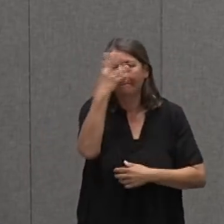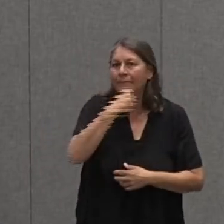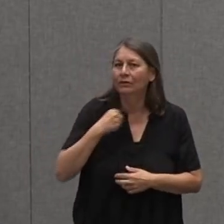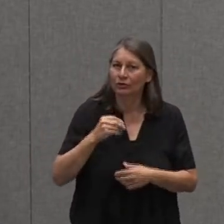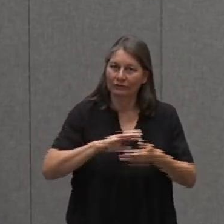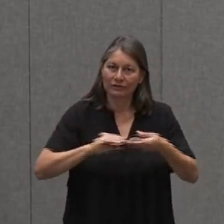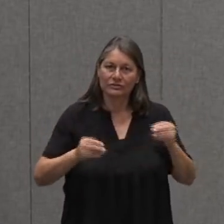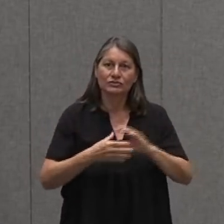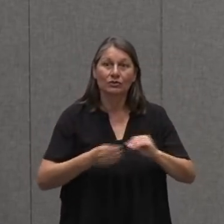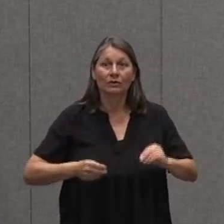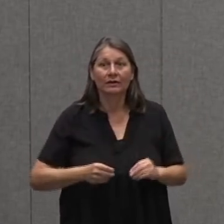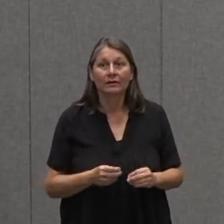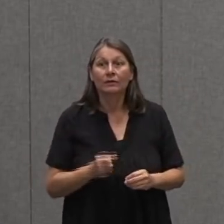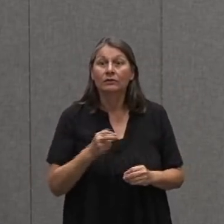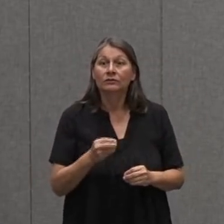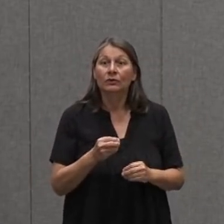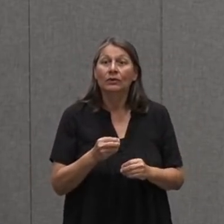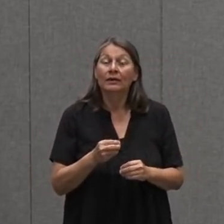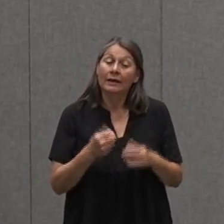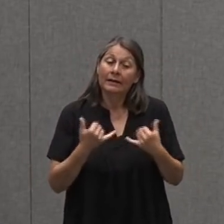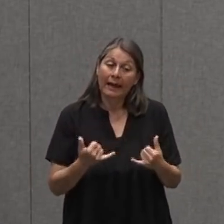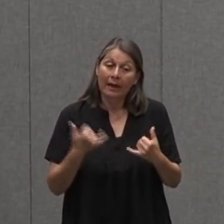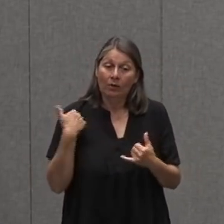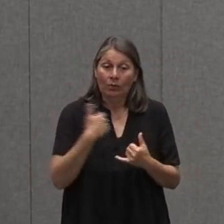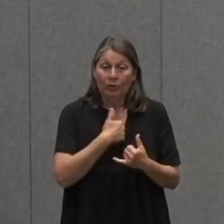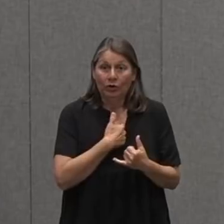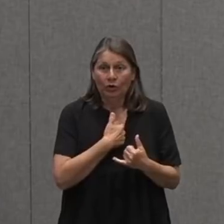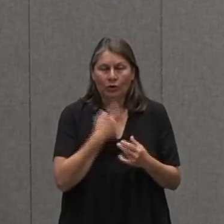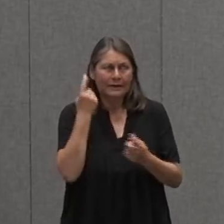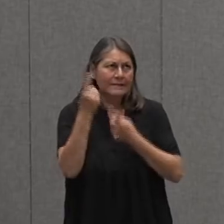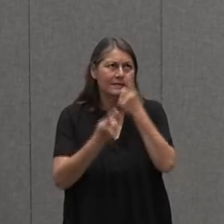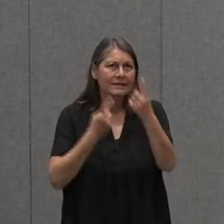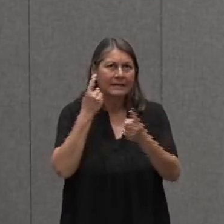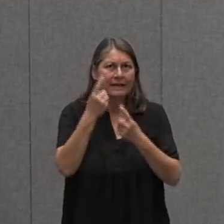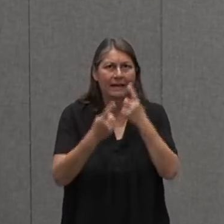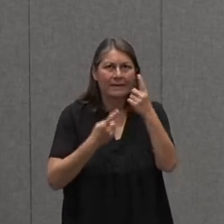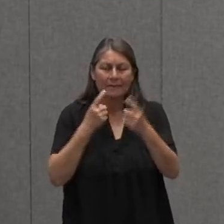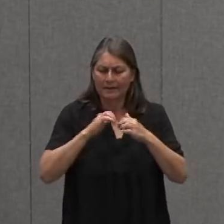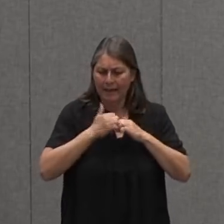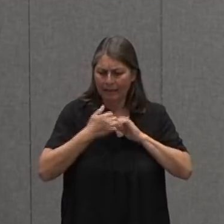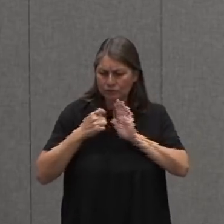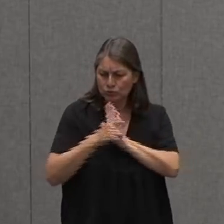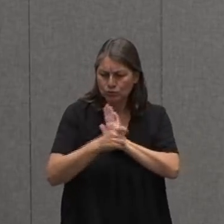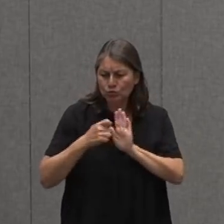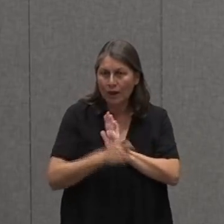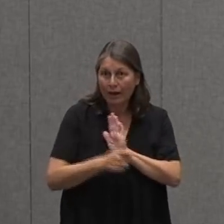So we are going to continue thinking about doing a writing project that's gonna go